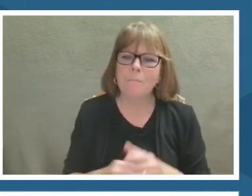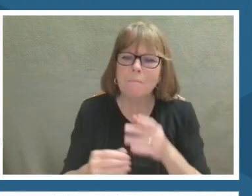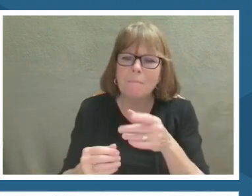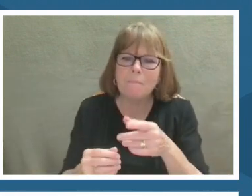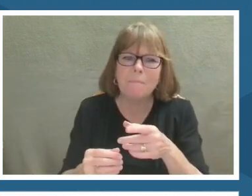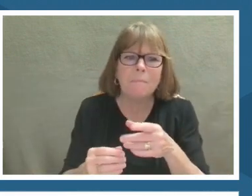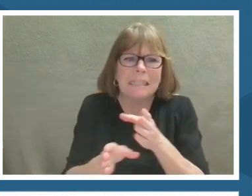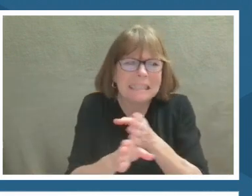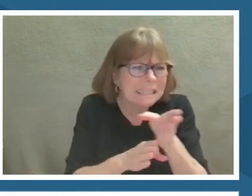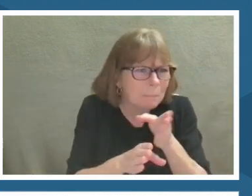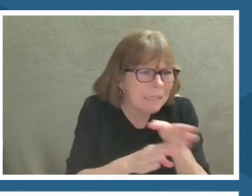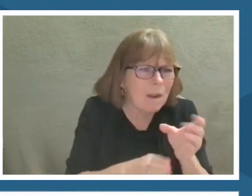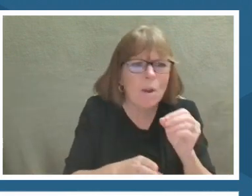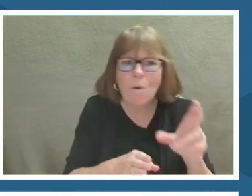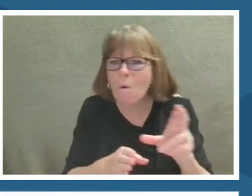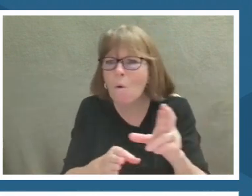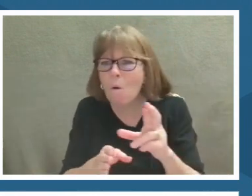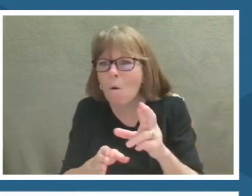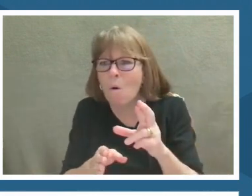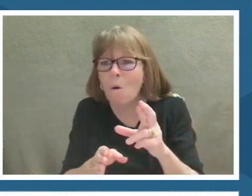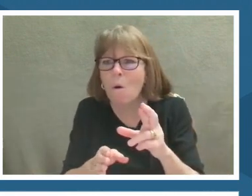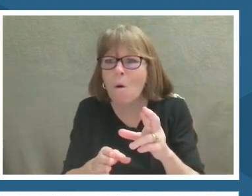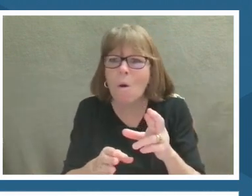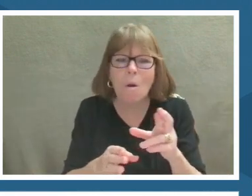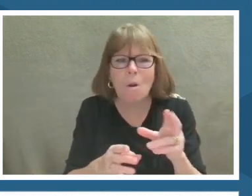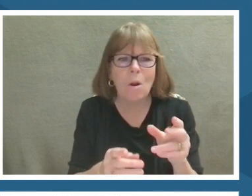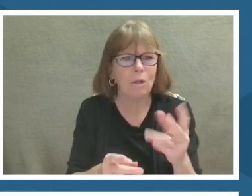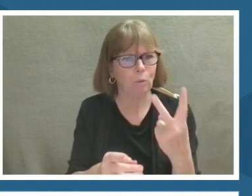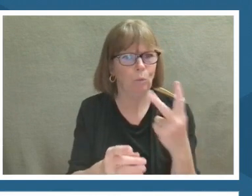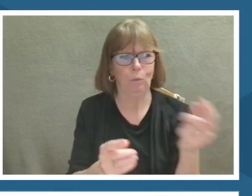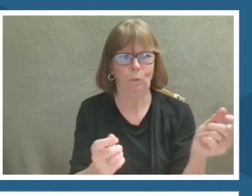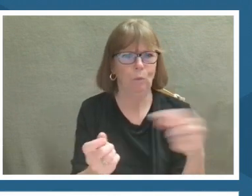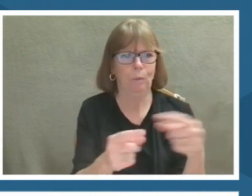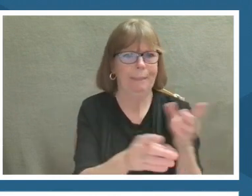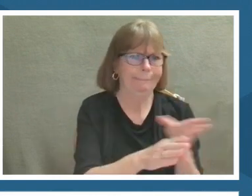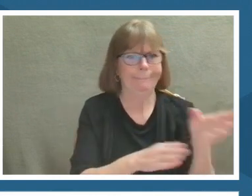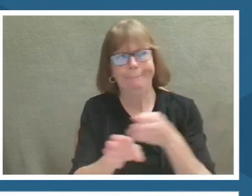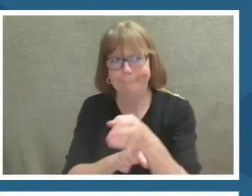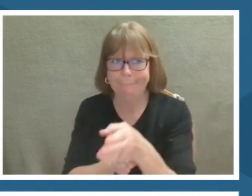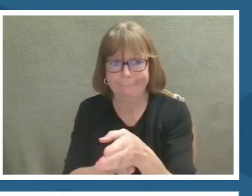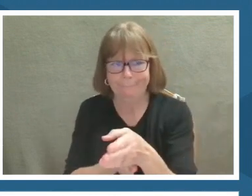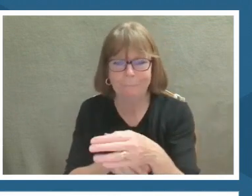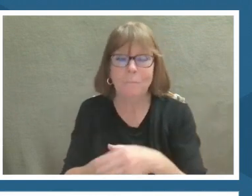you just have one single discipline